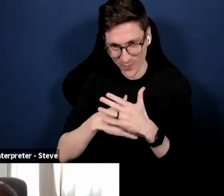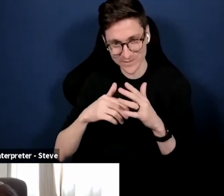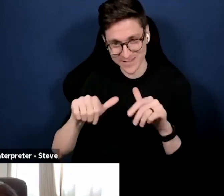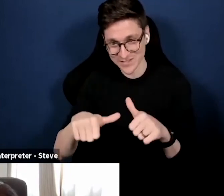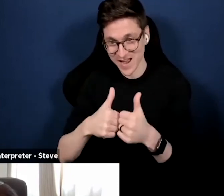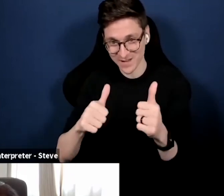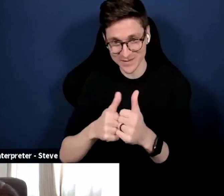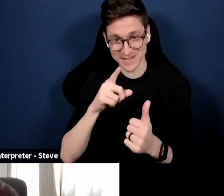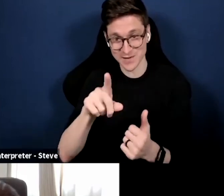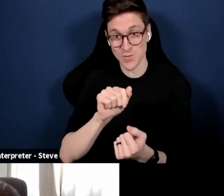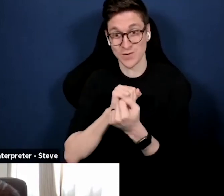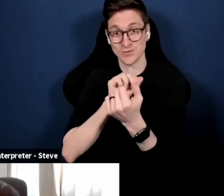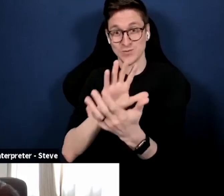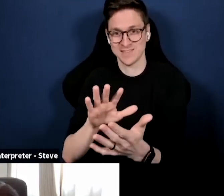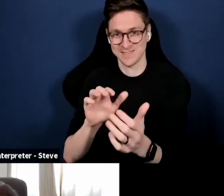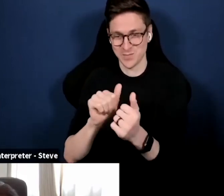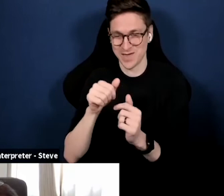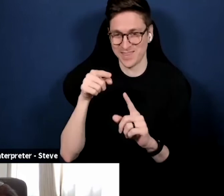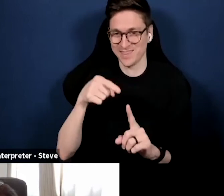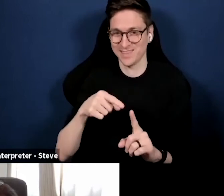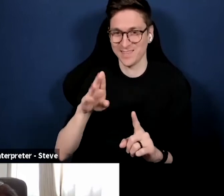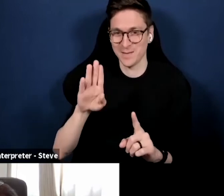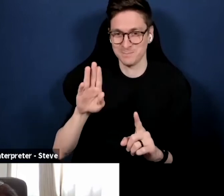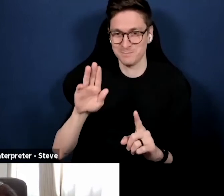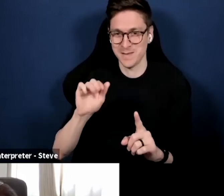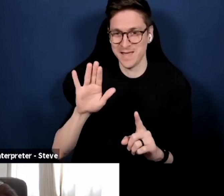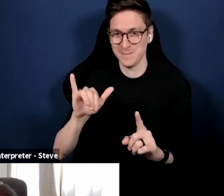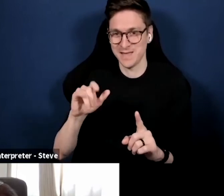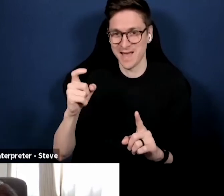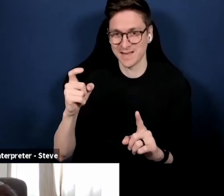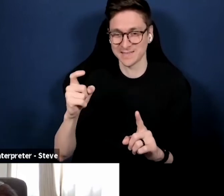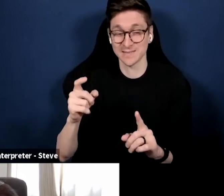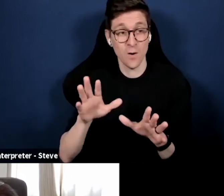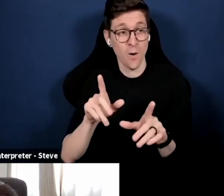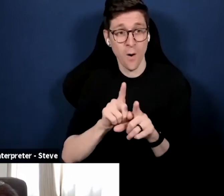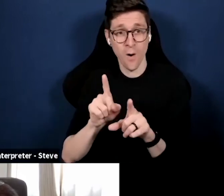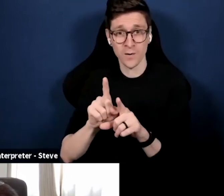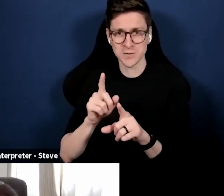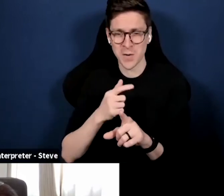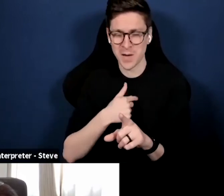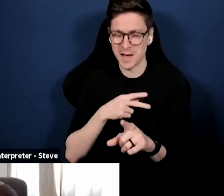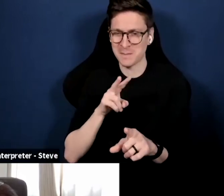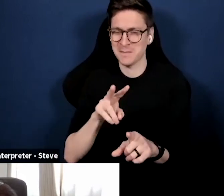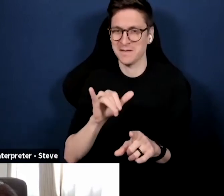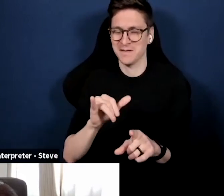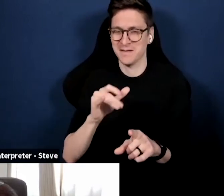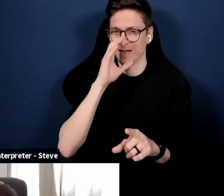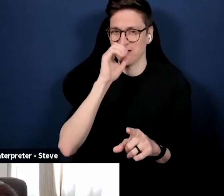and what i find interesting in baby x also is your implicit theory of learning